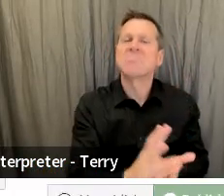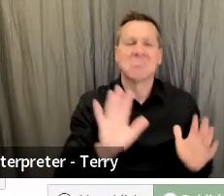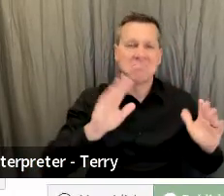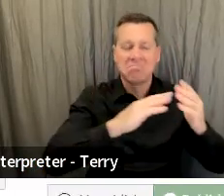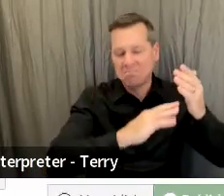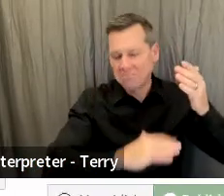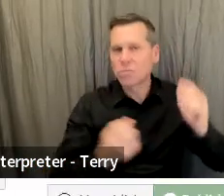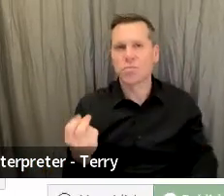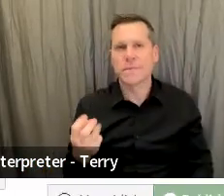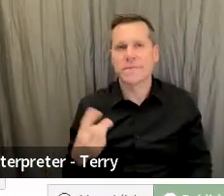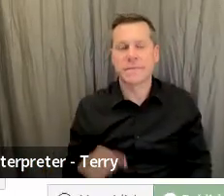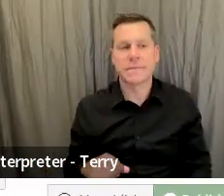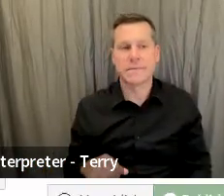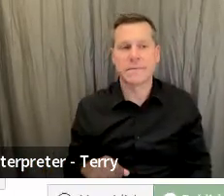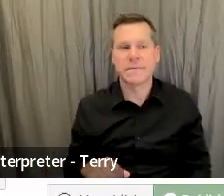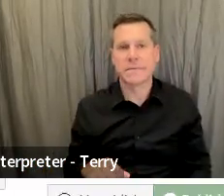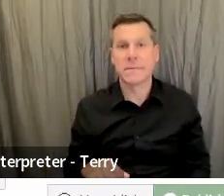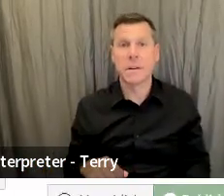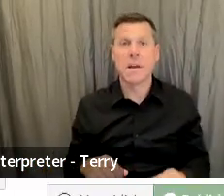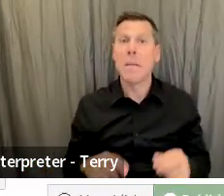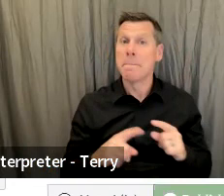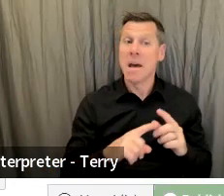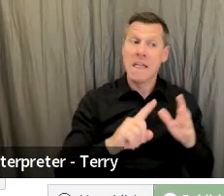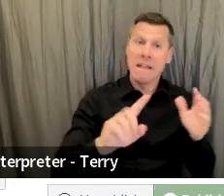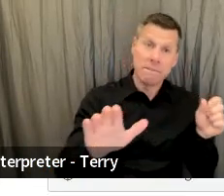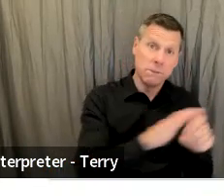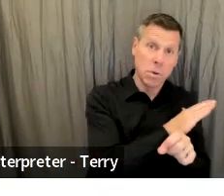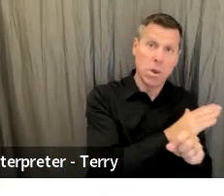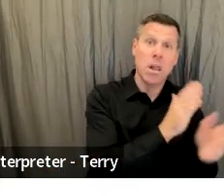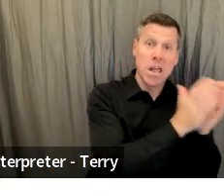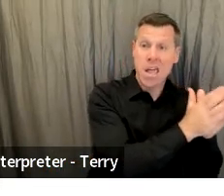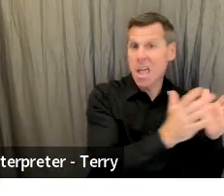we did not do an entire course So the thought was